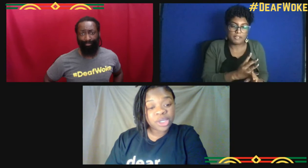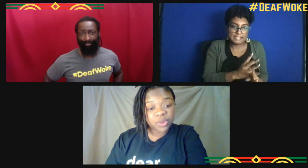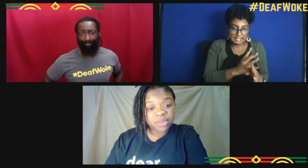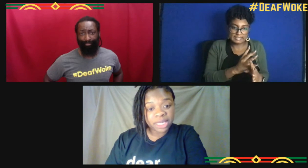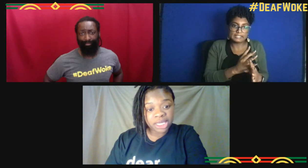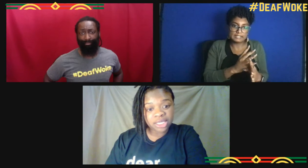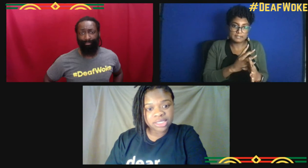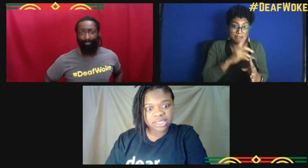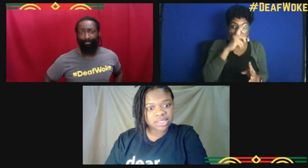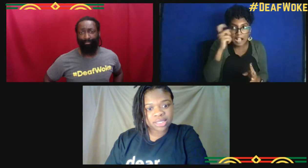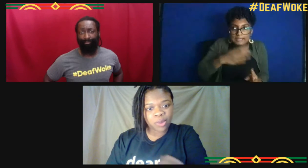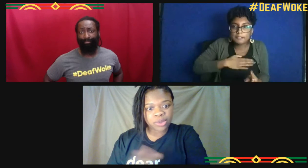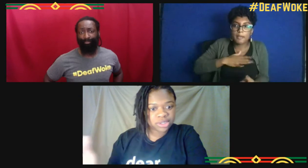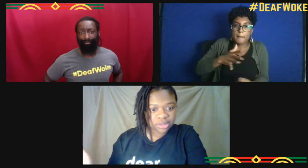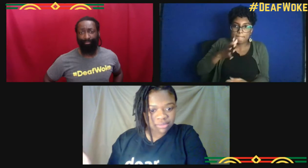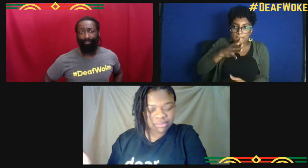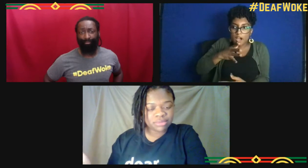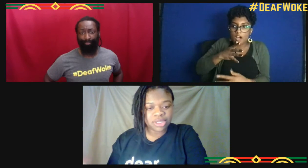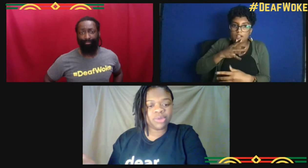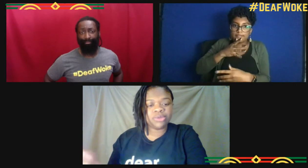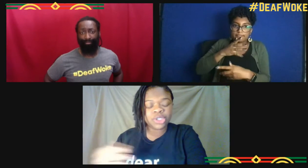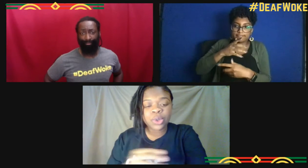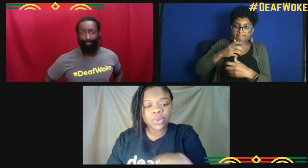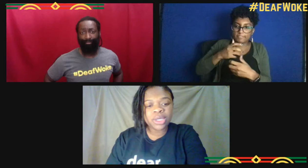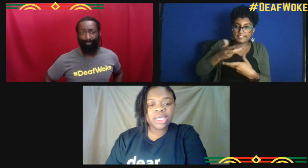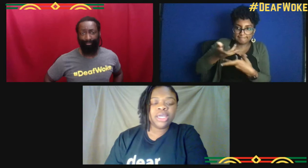working with me since I was you know, two.